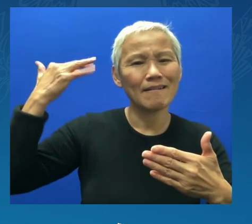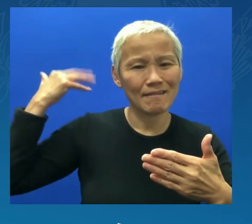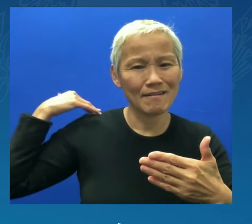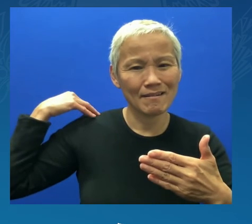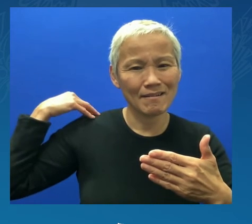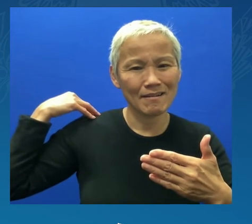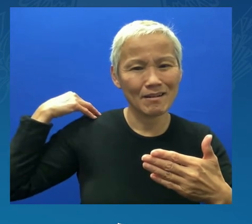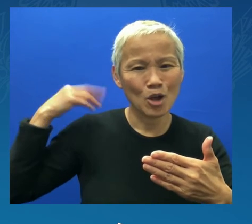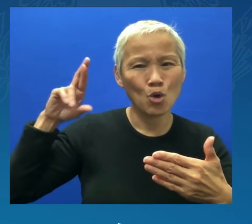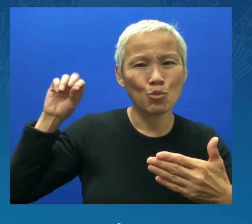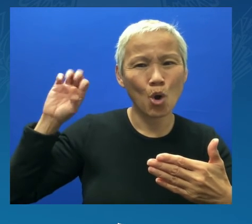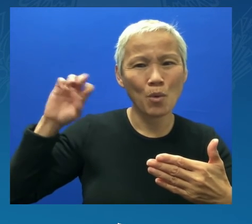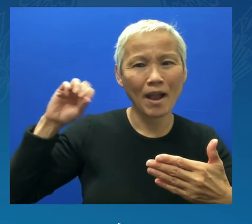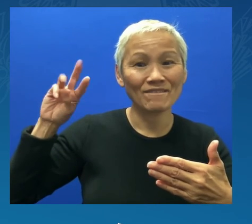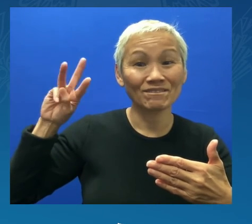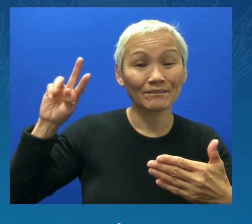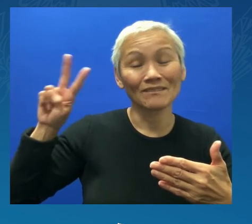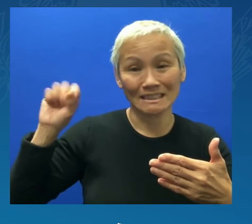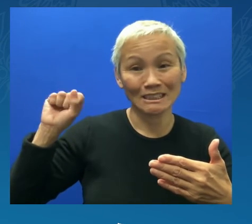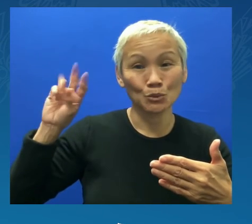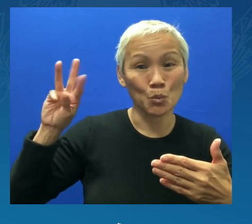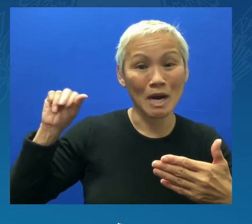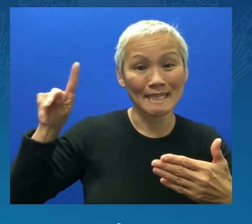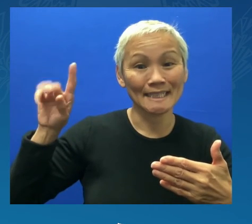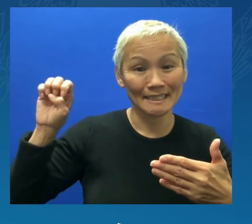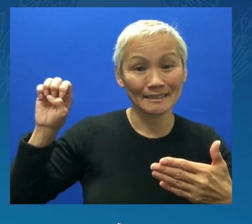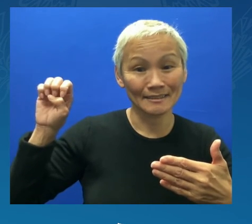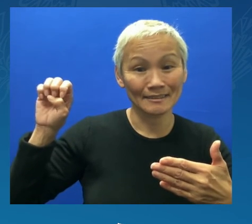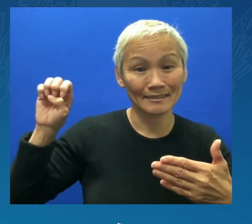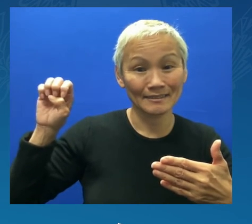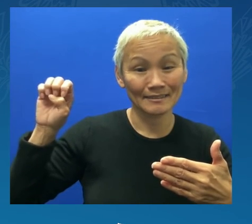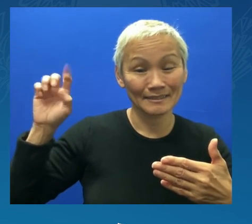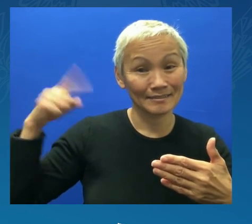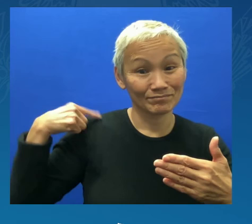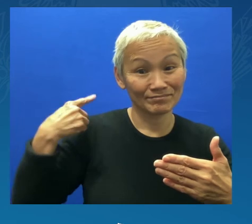because we're sitting here at this moment together, charged with picking up.